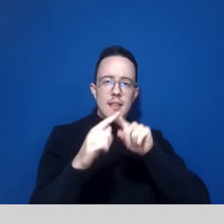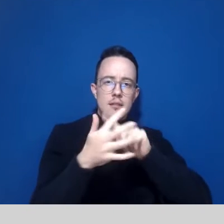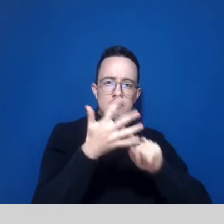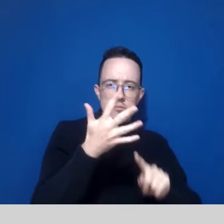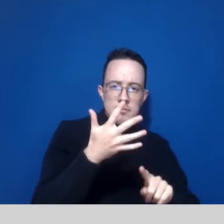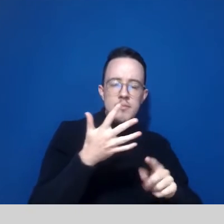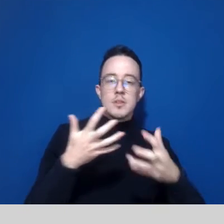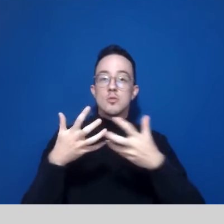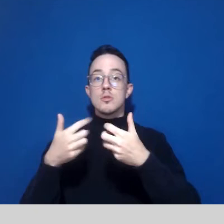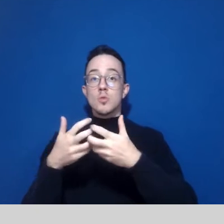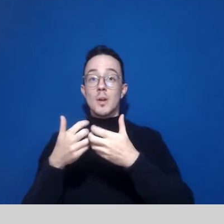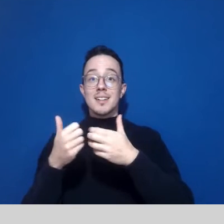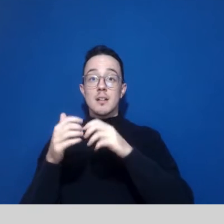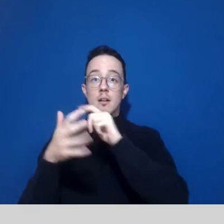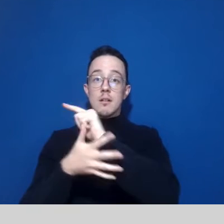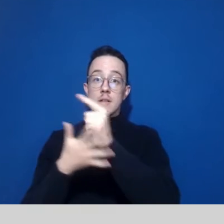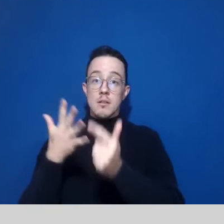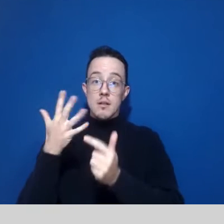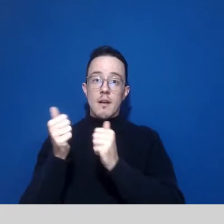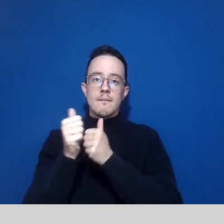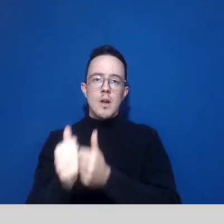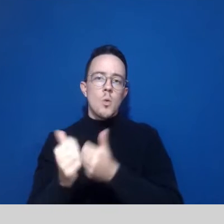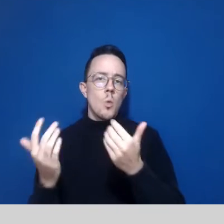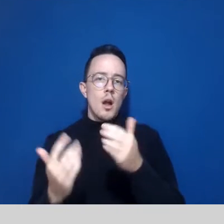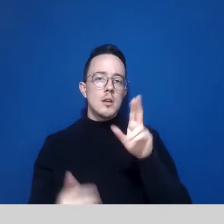and then comes other characters. So this is sorted, according